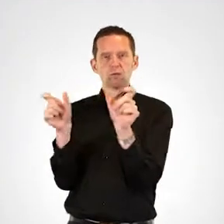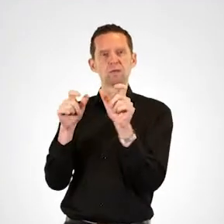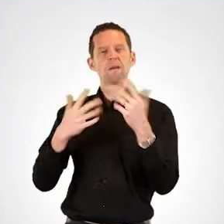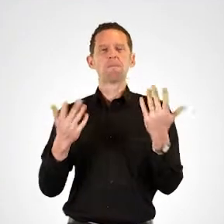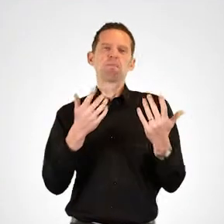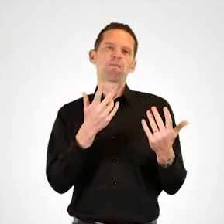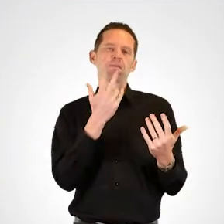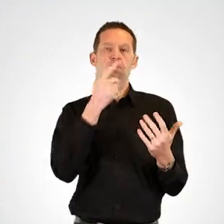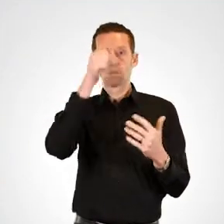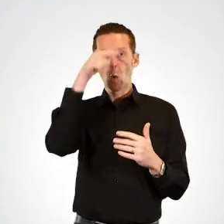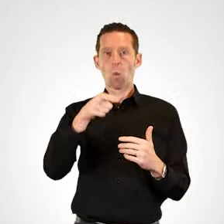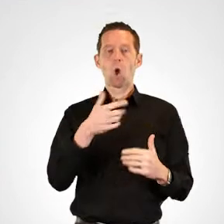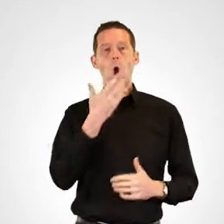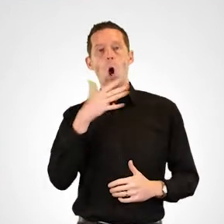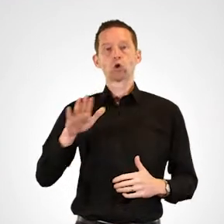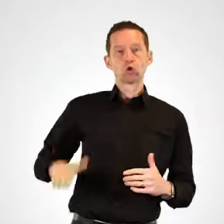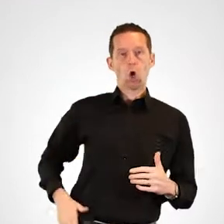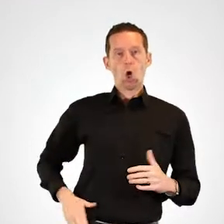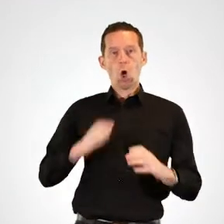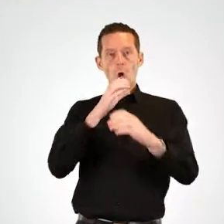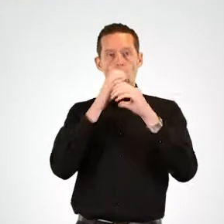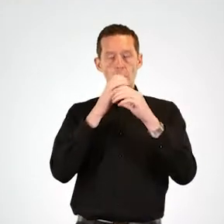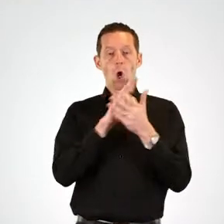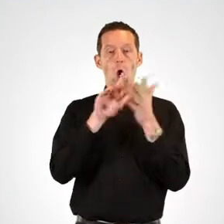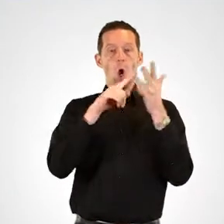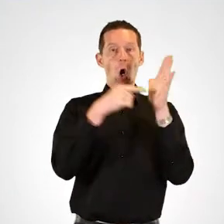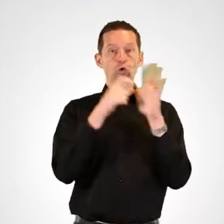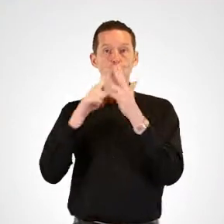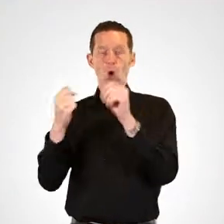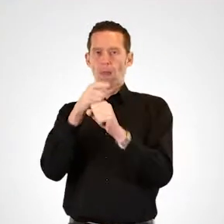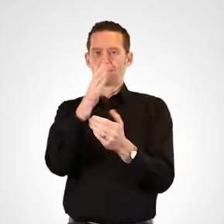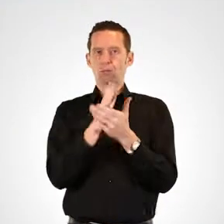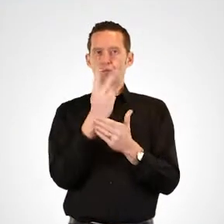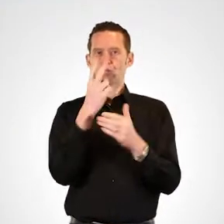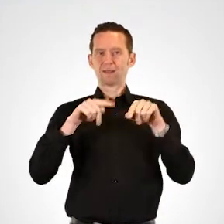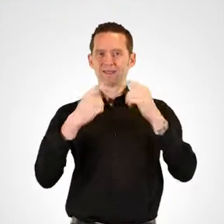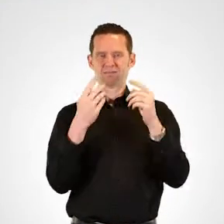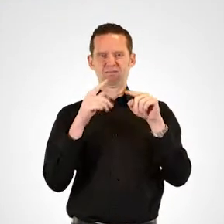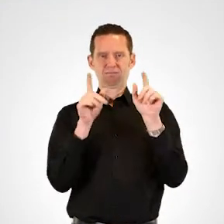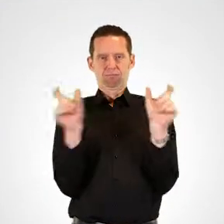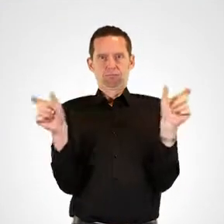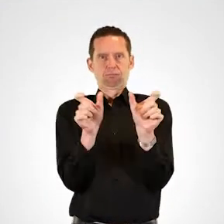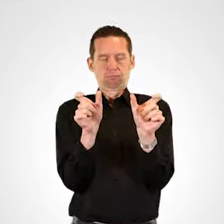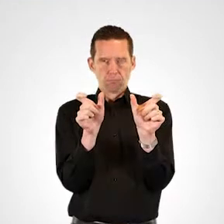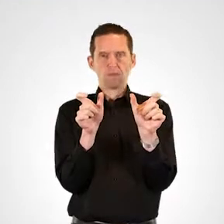so knowing that "hotdog" is two separate words. Those are the kinds of activities that are associated with